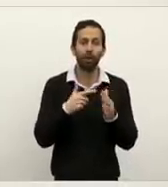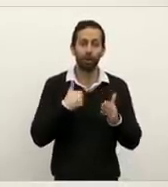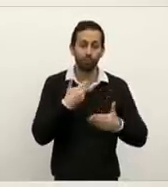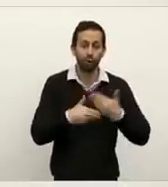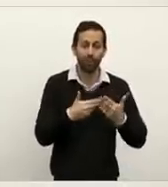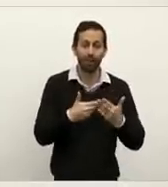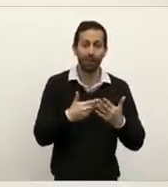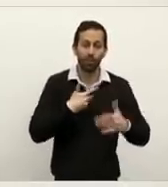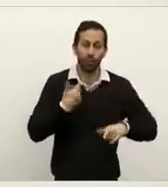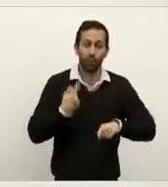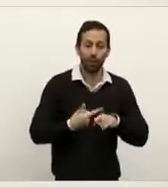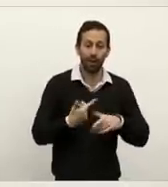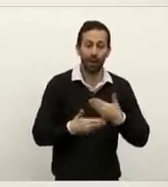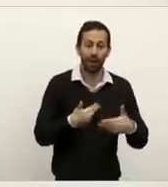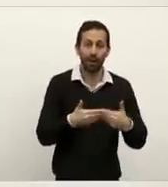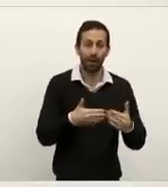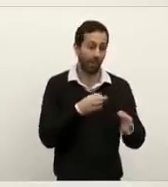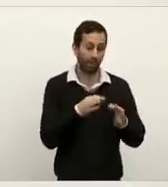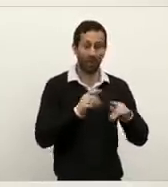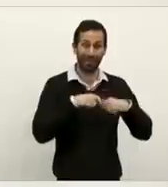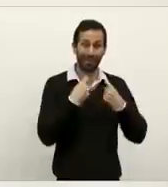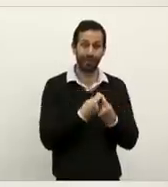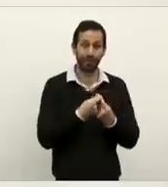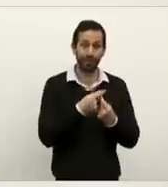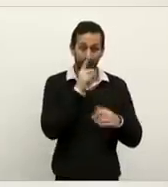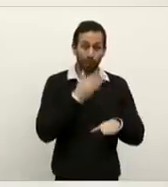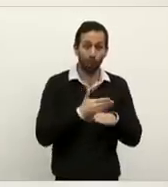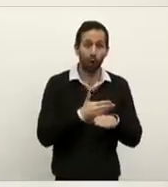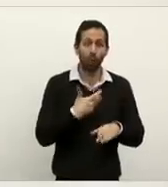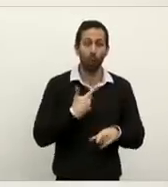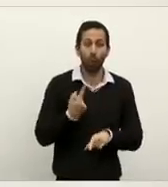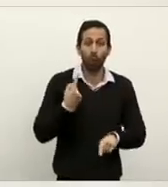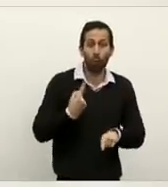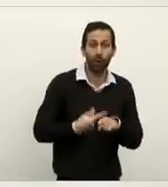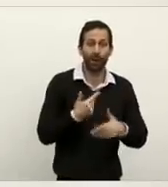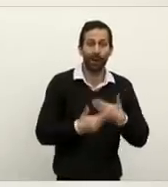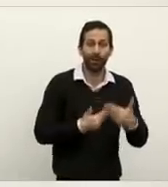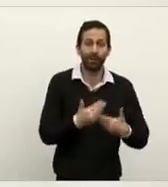how do we get our planning teams working quicker on those items